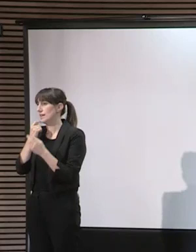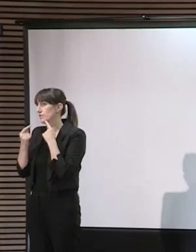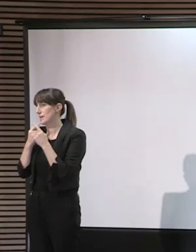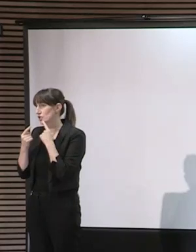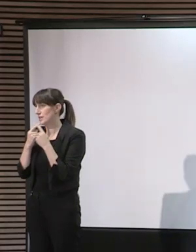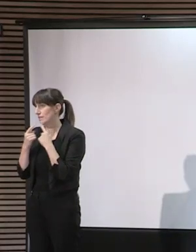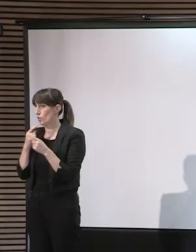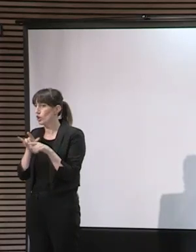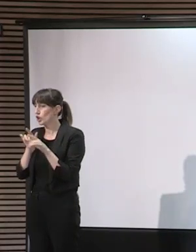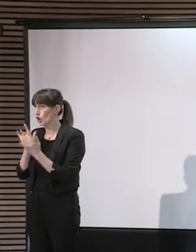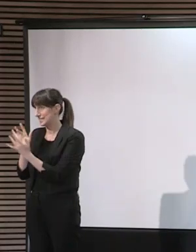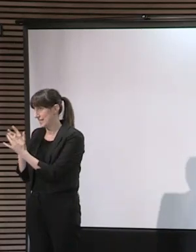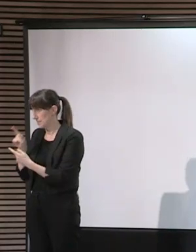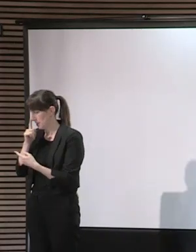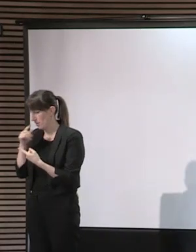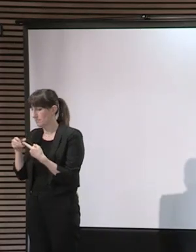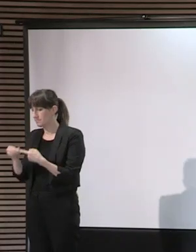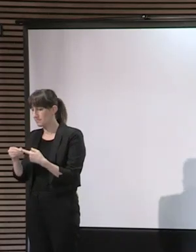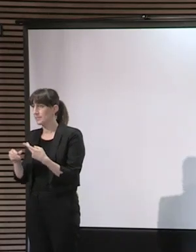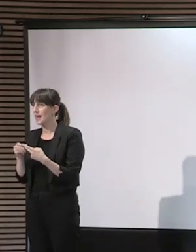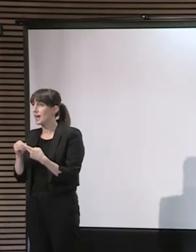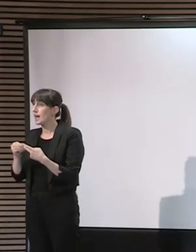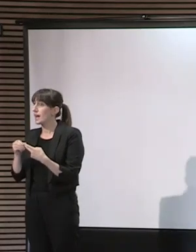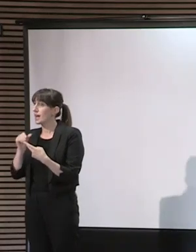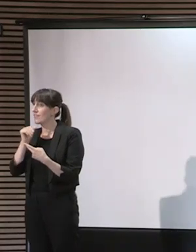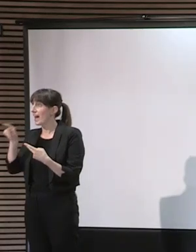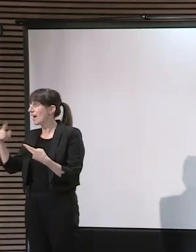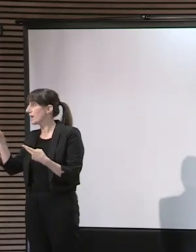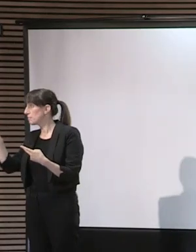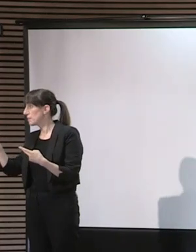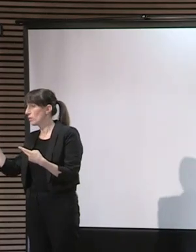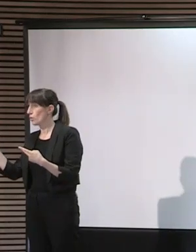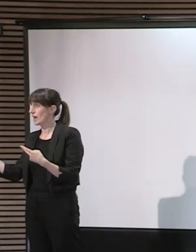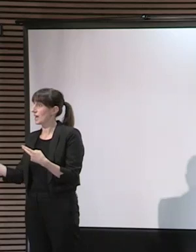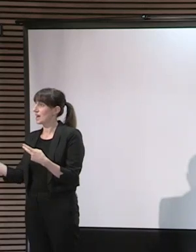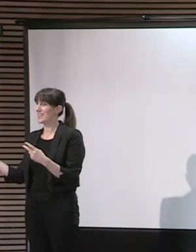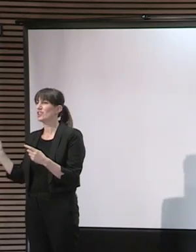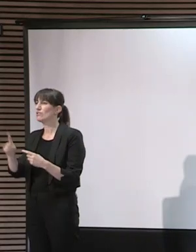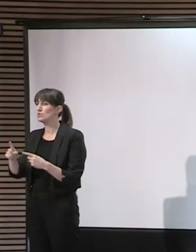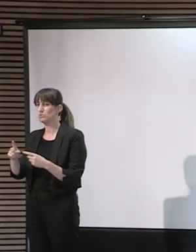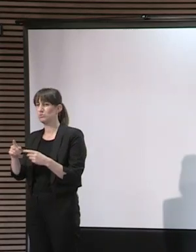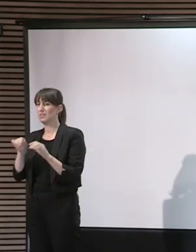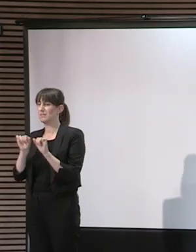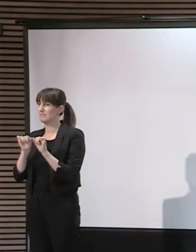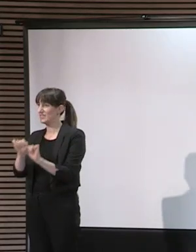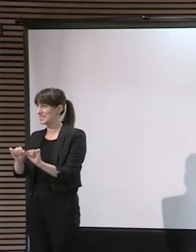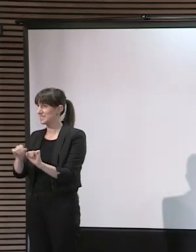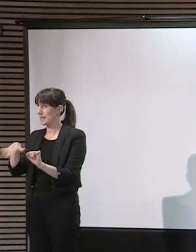contact information is one of them. We will continue to see rolling updates. One around that additional ability to